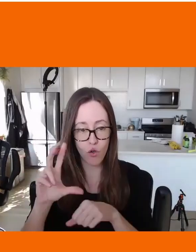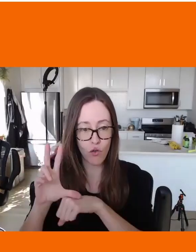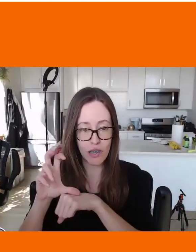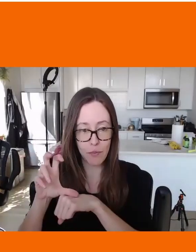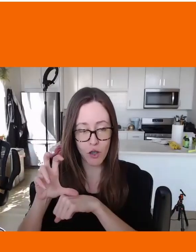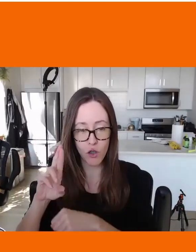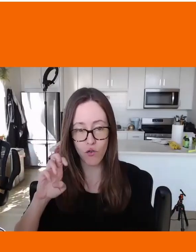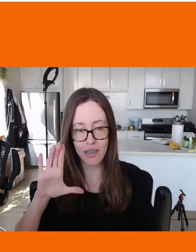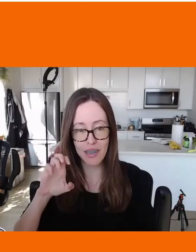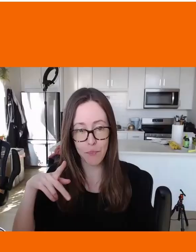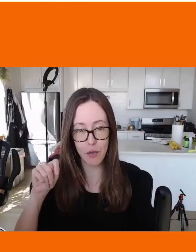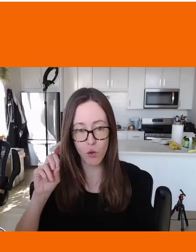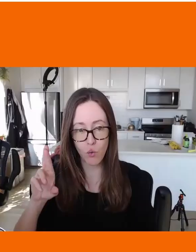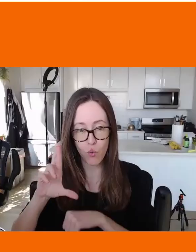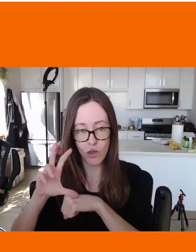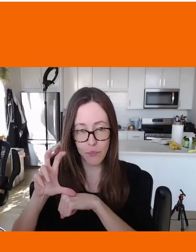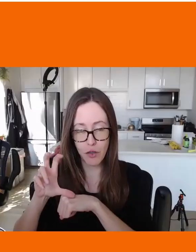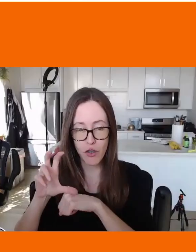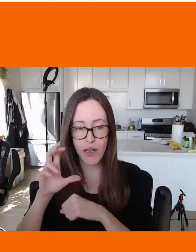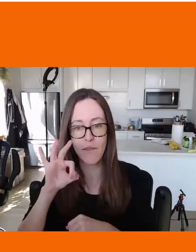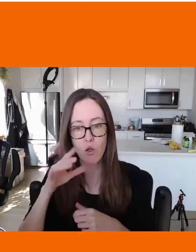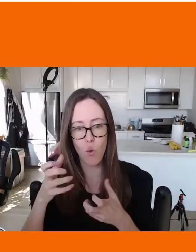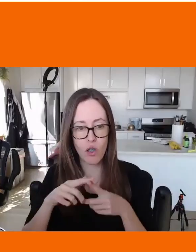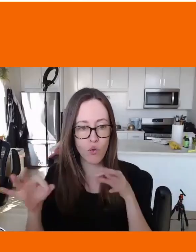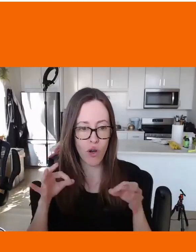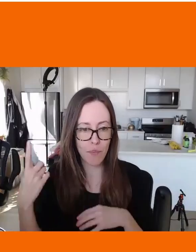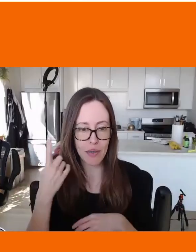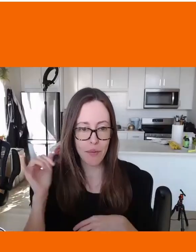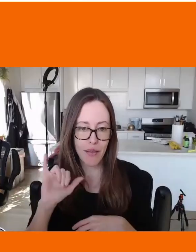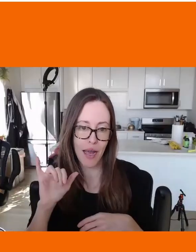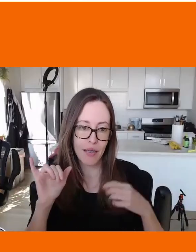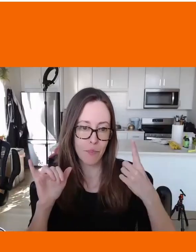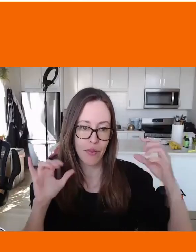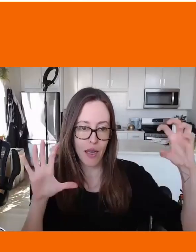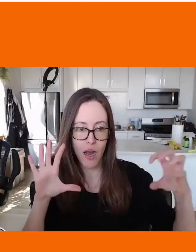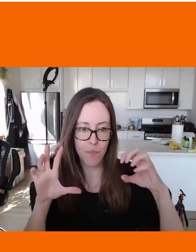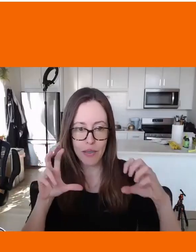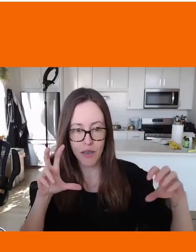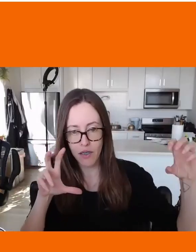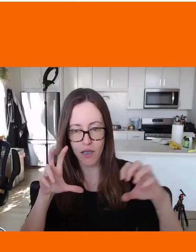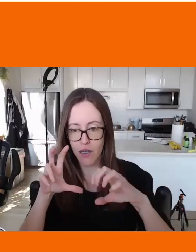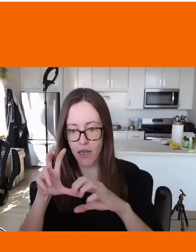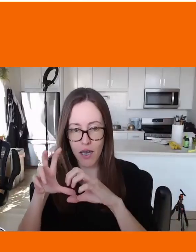like English, for example, the word "receptor," if you want to describe something that bonds to a receptor,